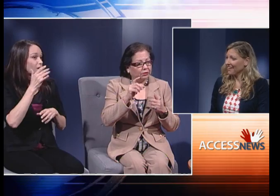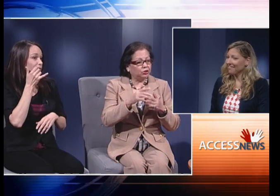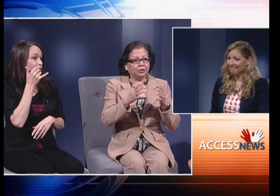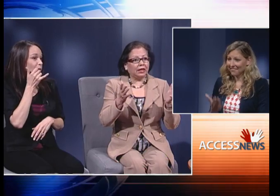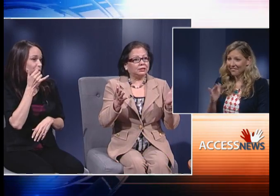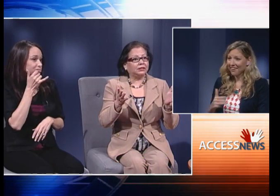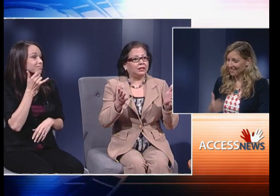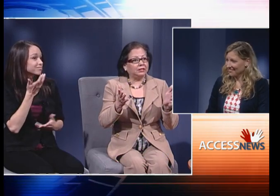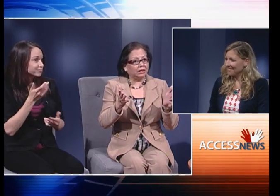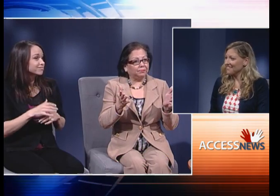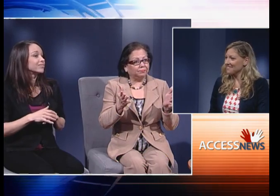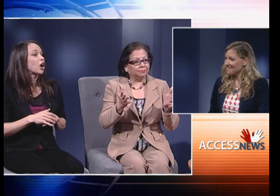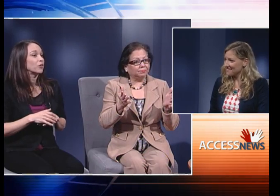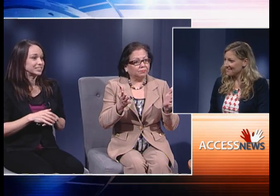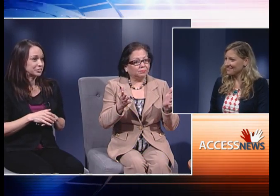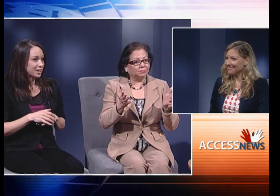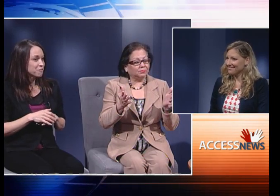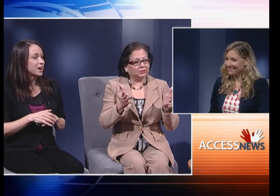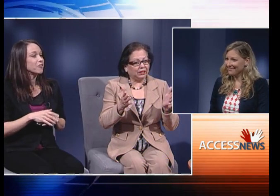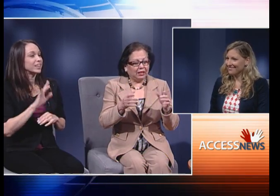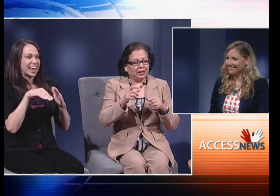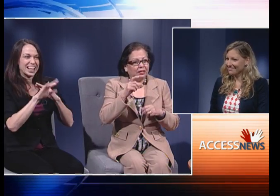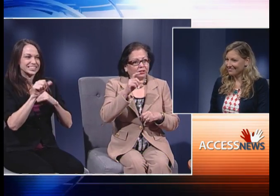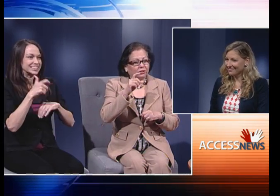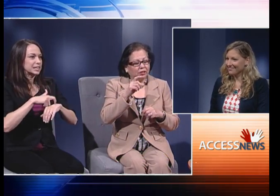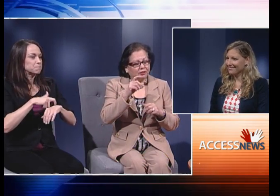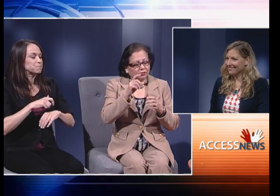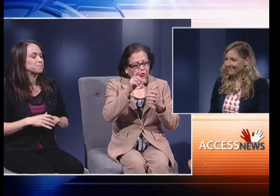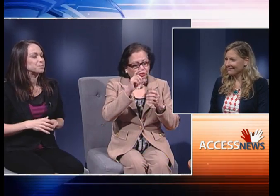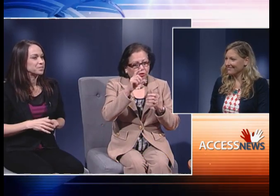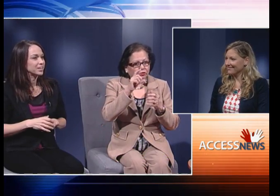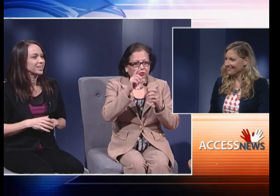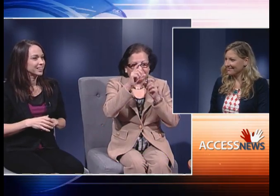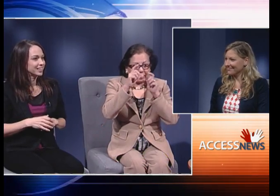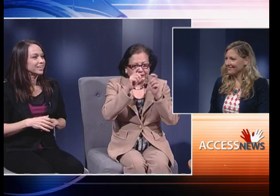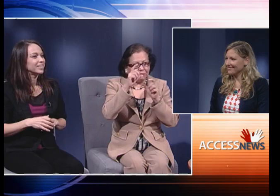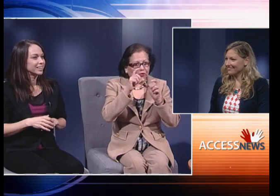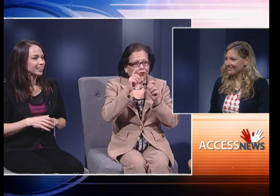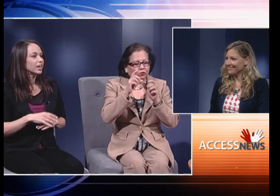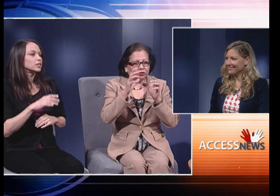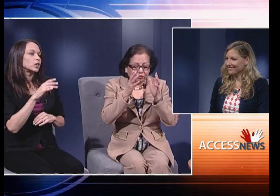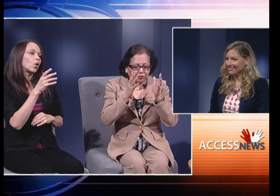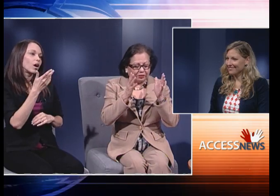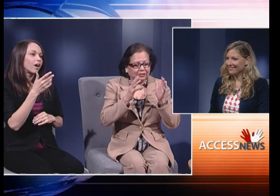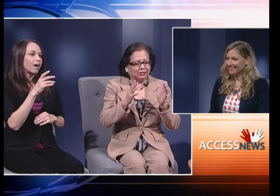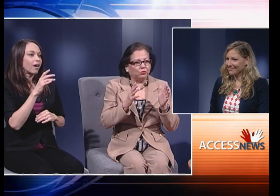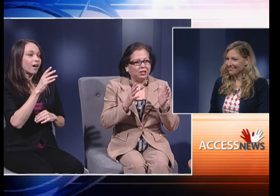that you can access at anytime. Oh, I didn't know that, wow. Okay? And you'd-- and so it's also the size of your phone so that you can easily read it.